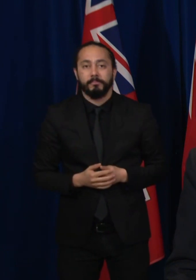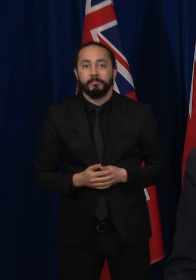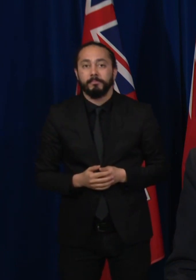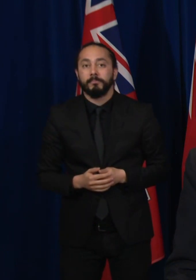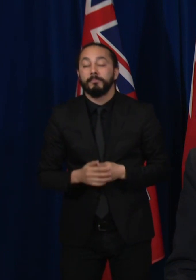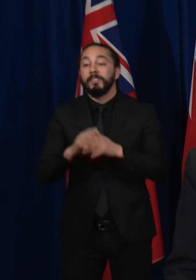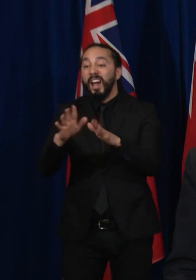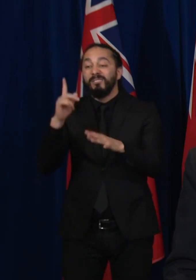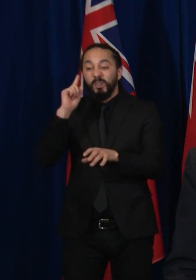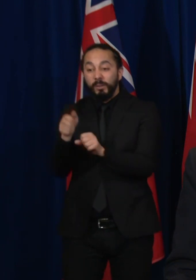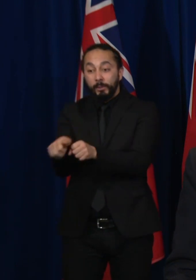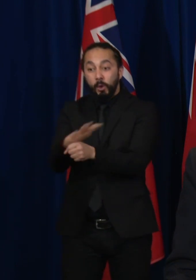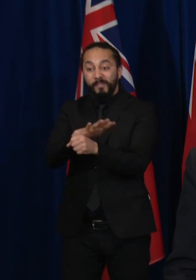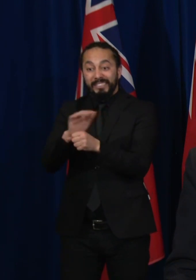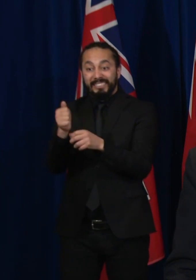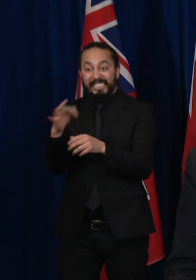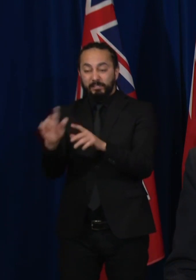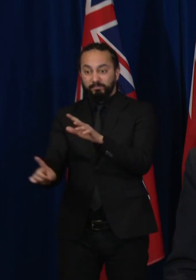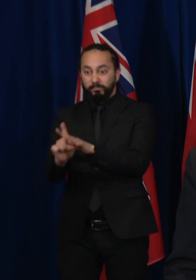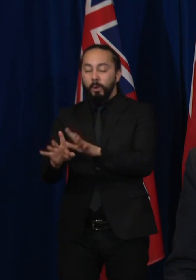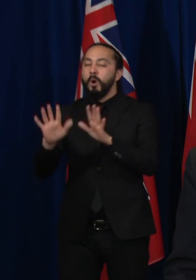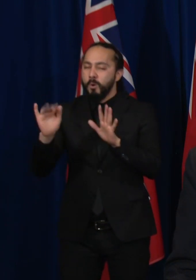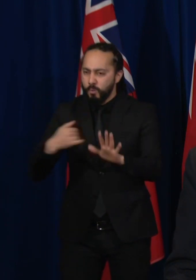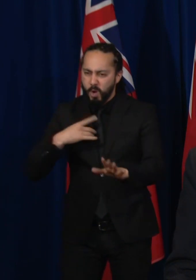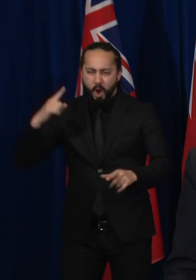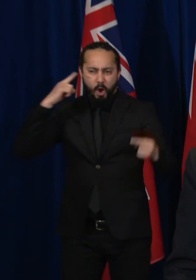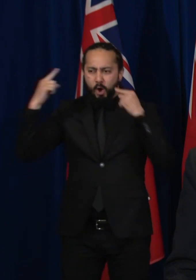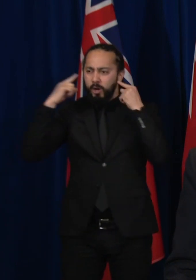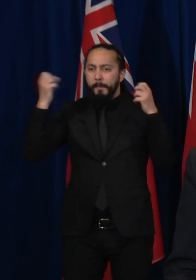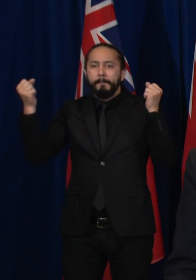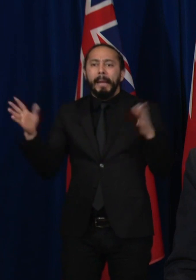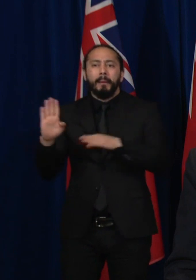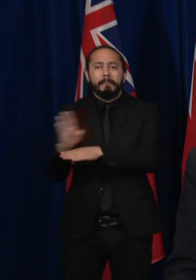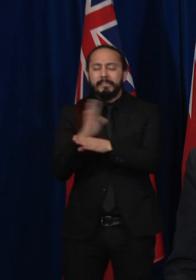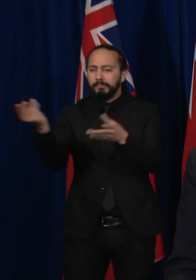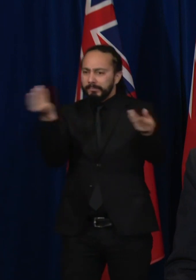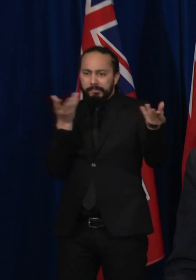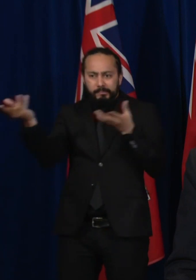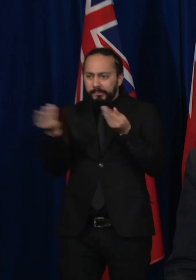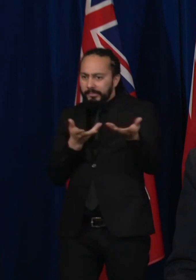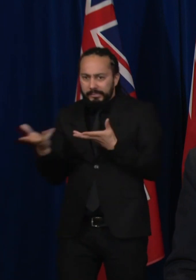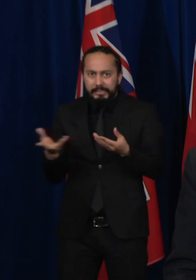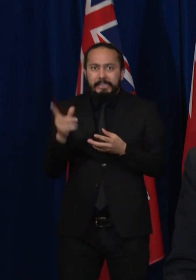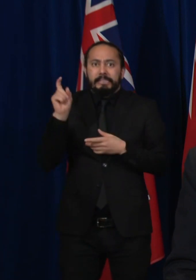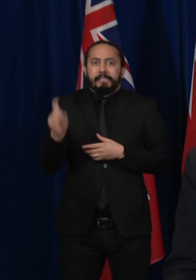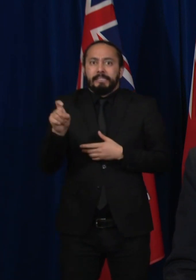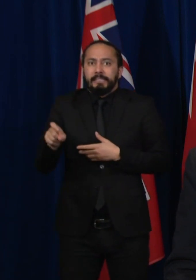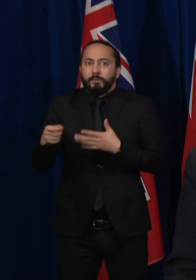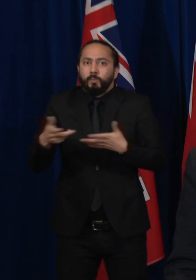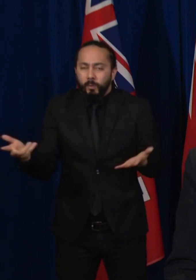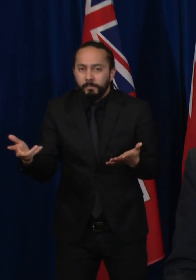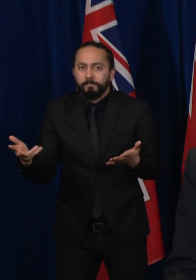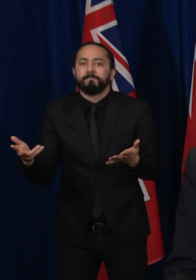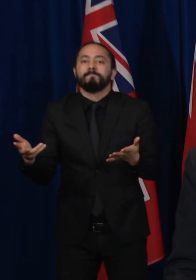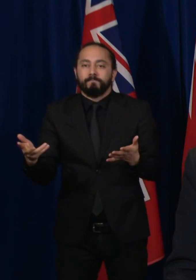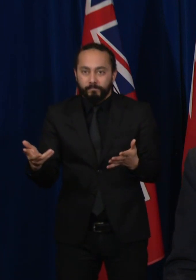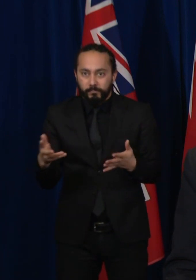We heard loud and clear concerns from have hallowed it, far above our poor power to add or detract. people and small businesses about time of use metreing. The world will little note, nor long remember what we say here; That's why the premier and Minister Rickford